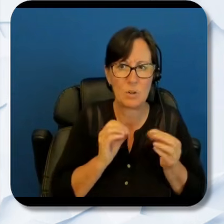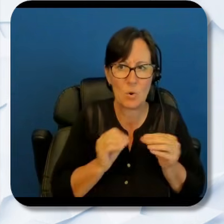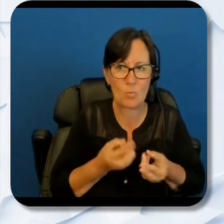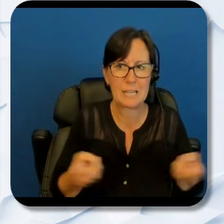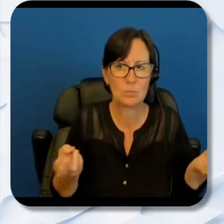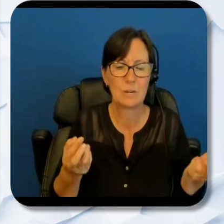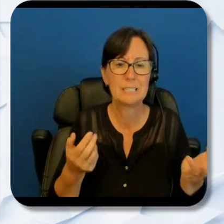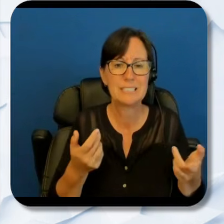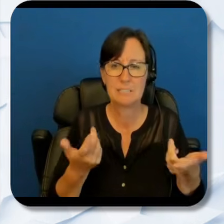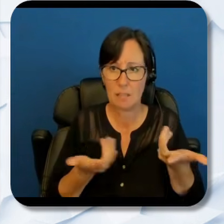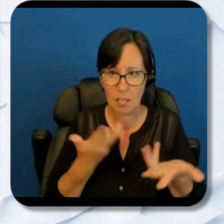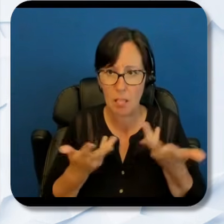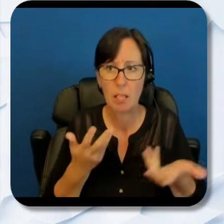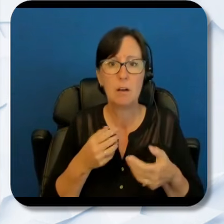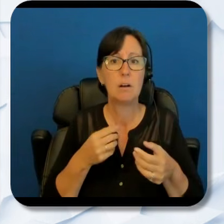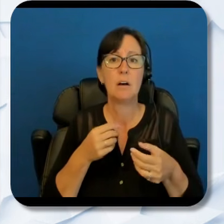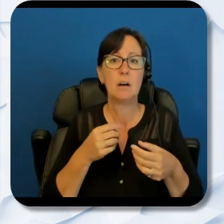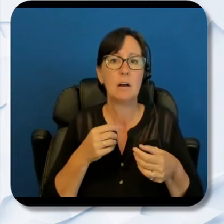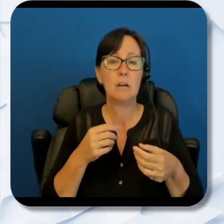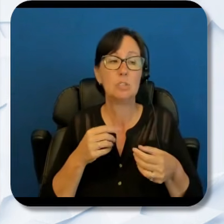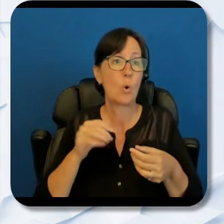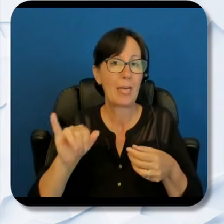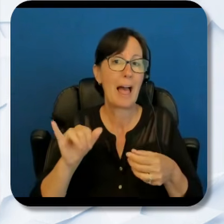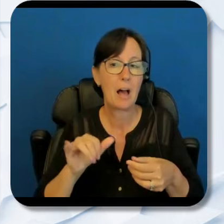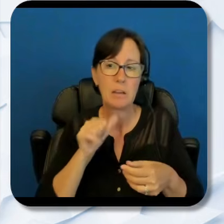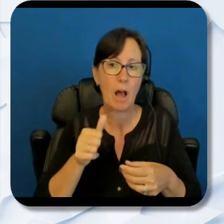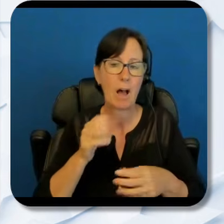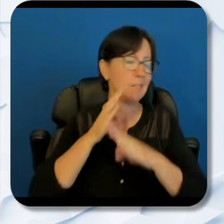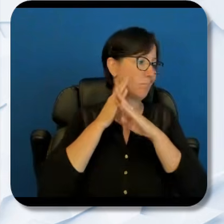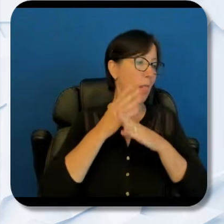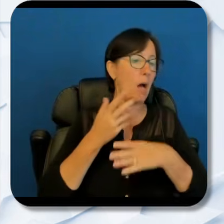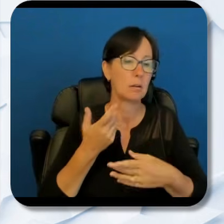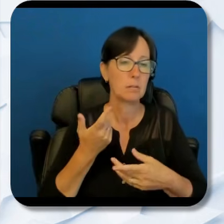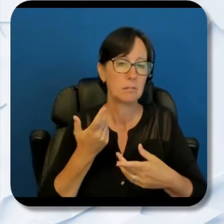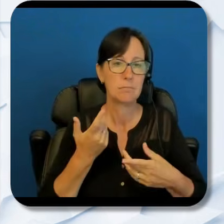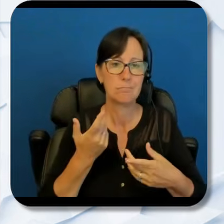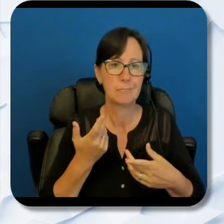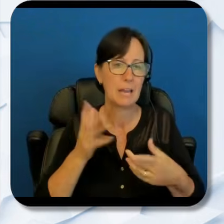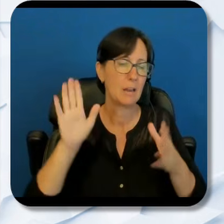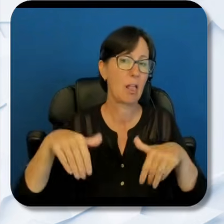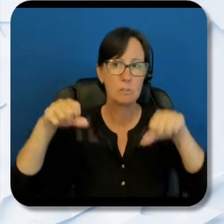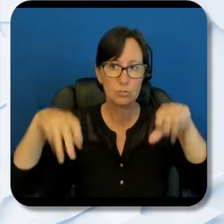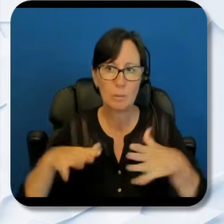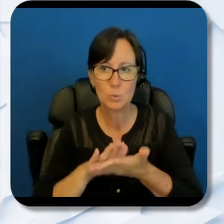an upfront housing cost and fee, won't deter them from enrolling and pursuing higher education.